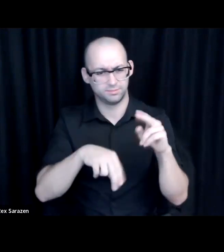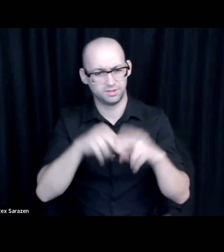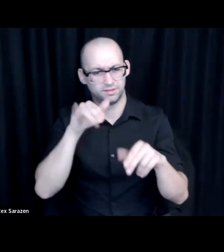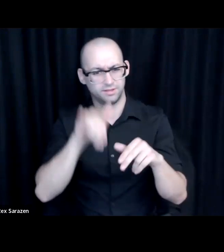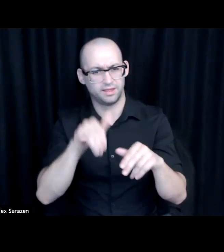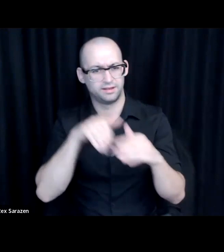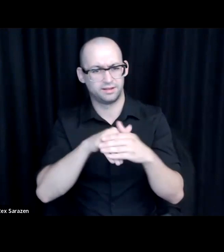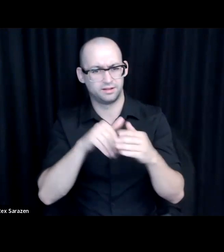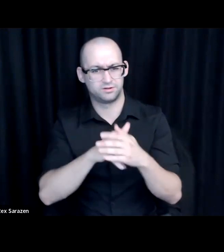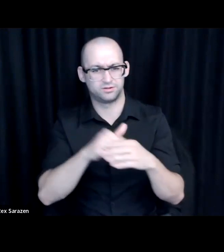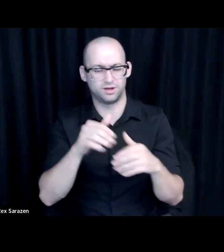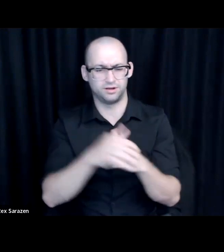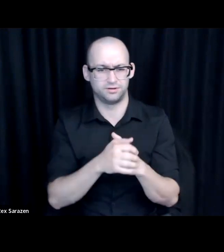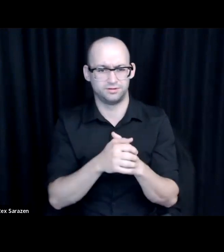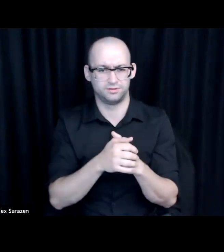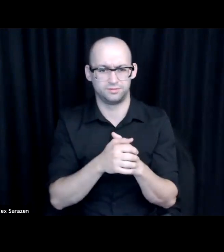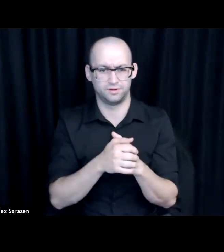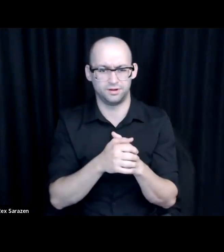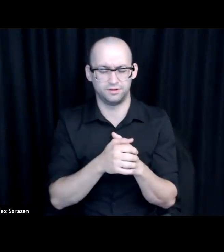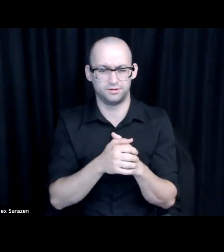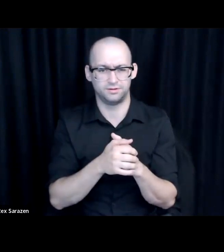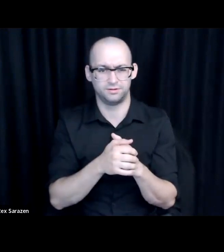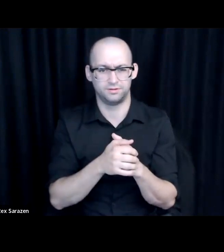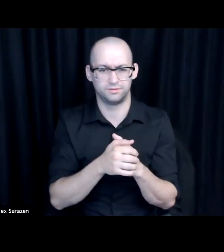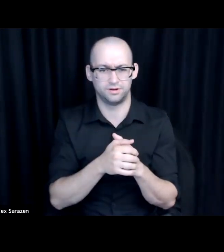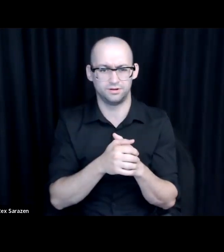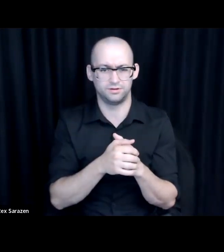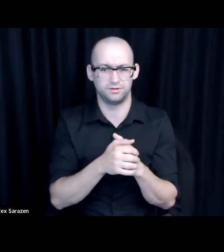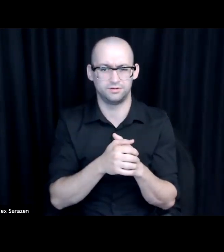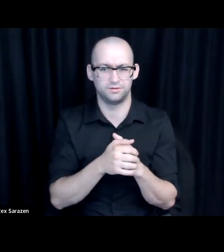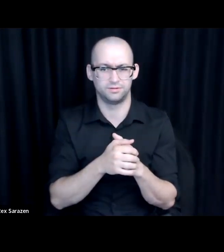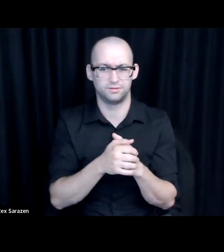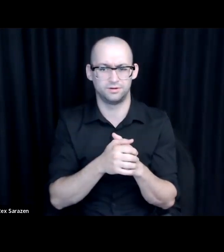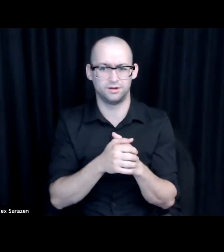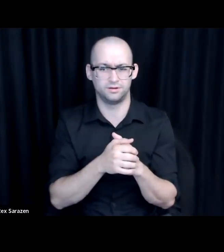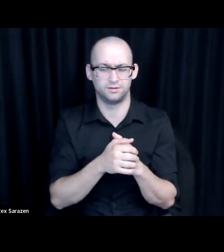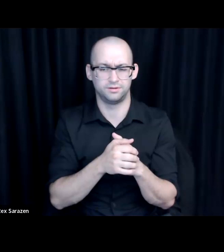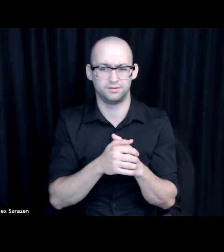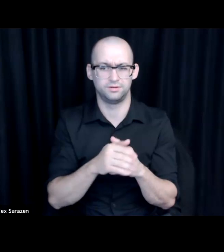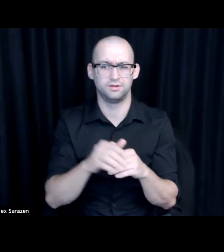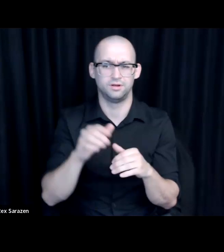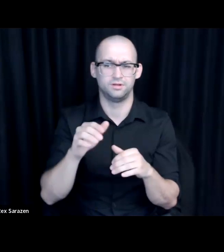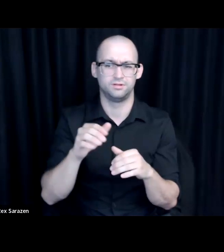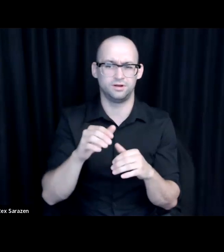life path, if you will, to make things easier. Remote locations, are you know, are no stranger